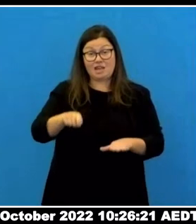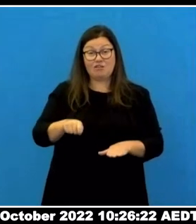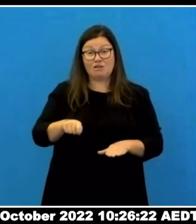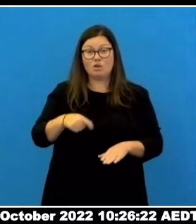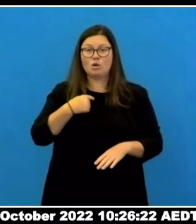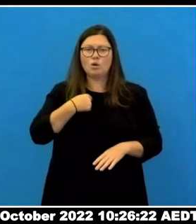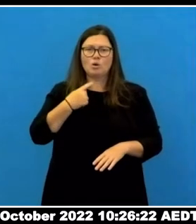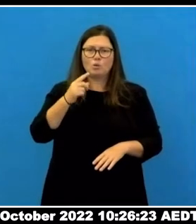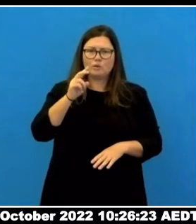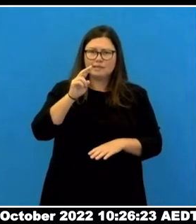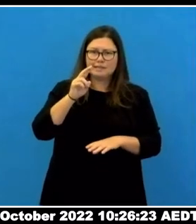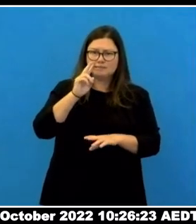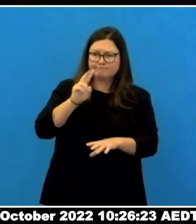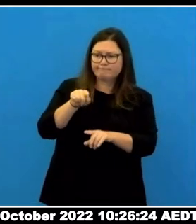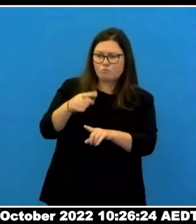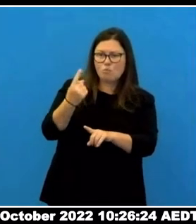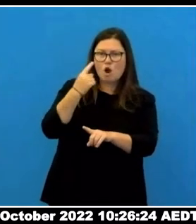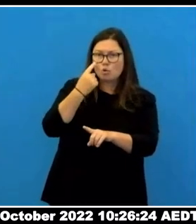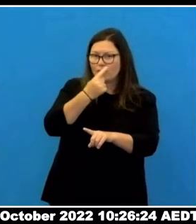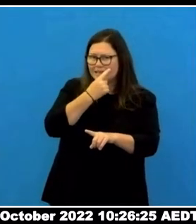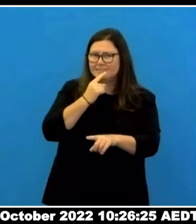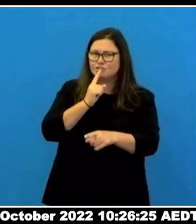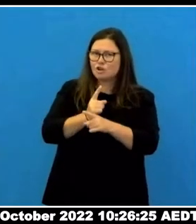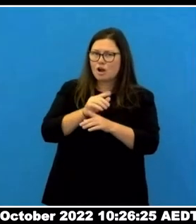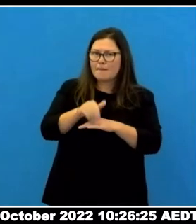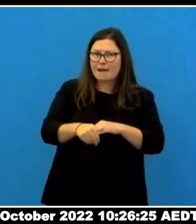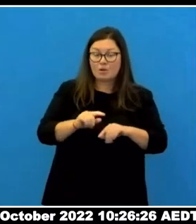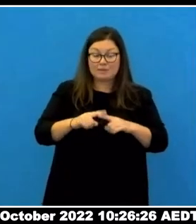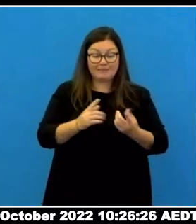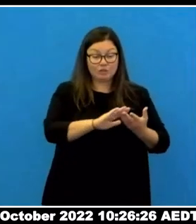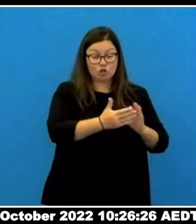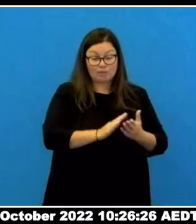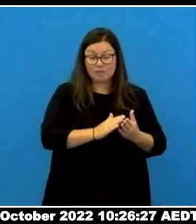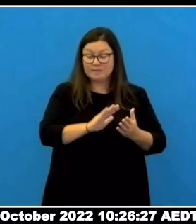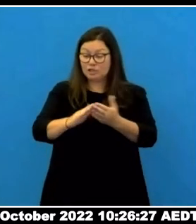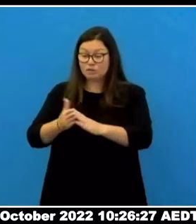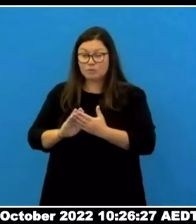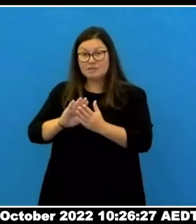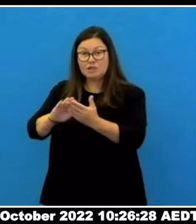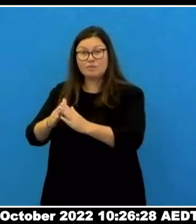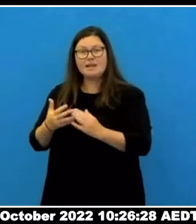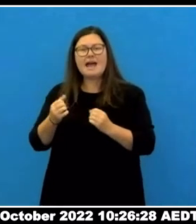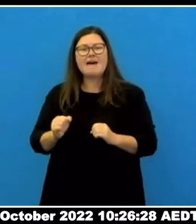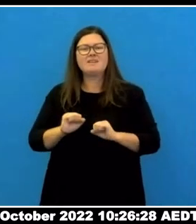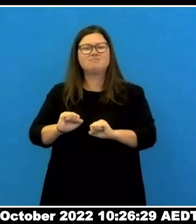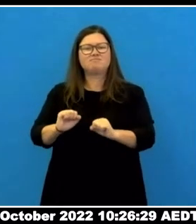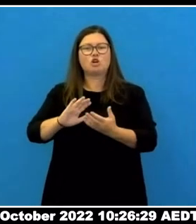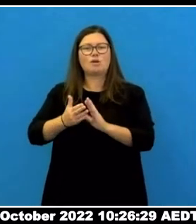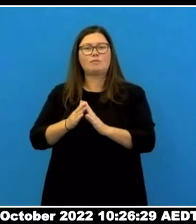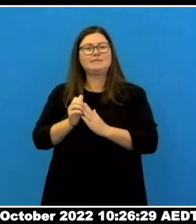of leadership within community. And I wanted to ask you about leadership in the context of intersectionality